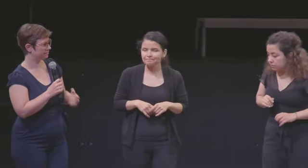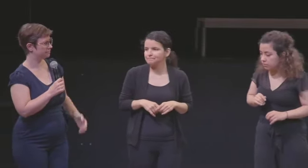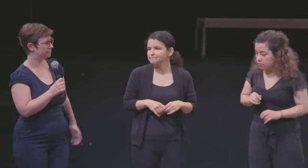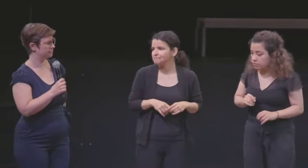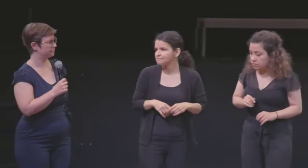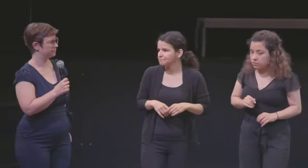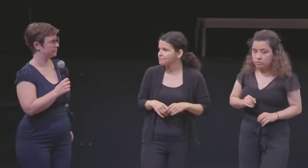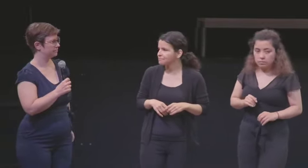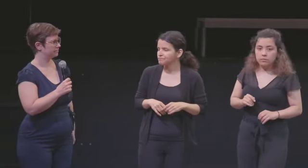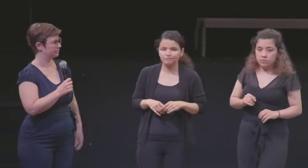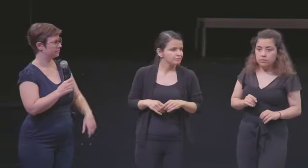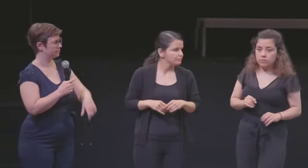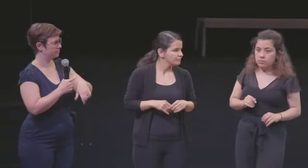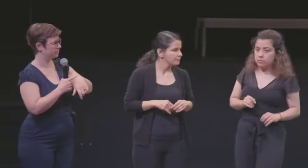particularly related to staging.